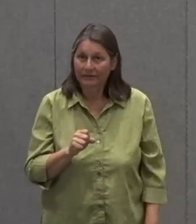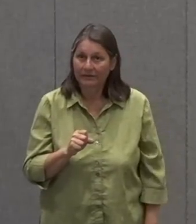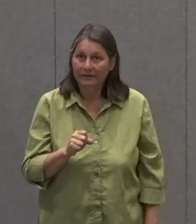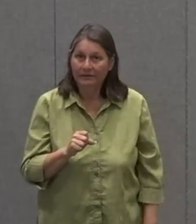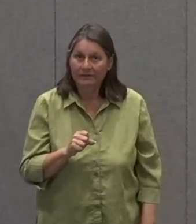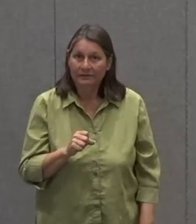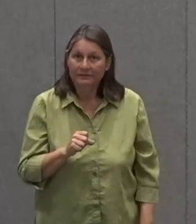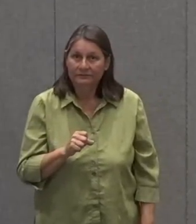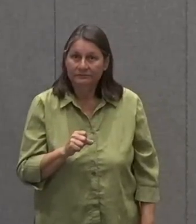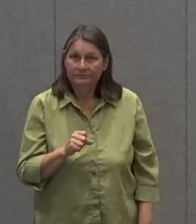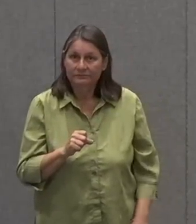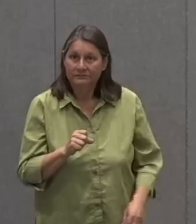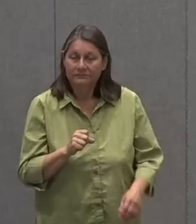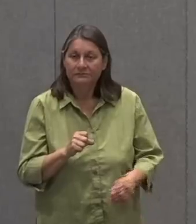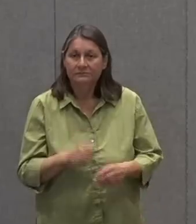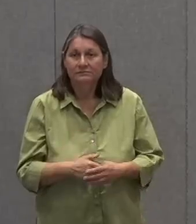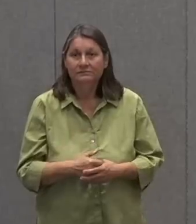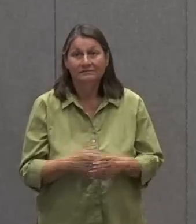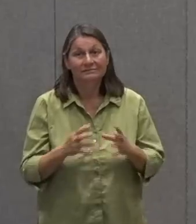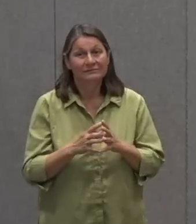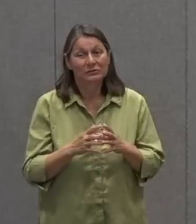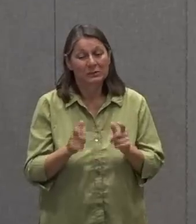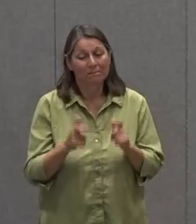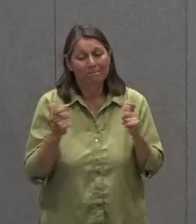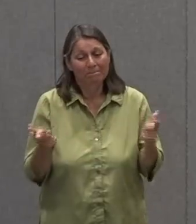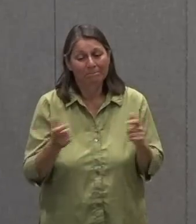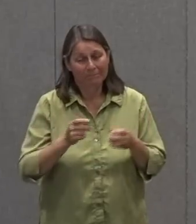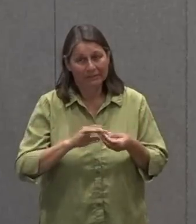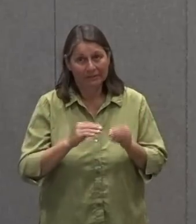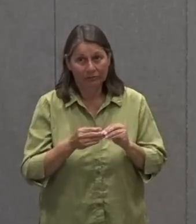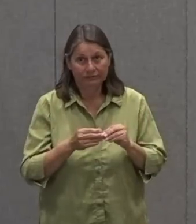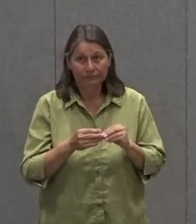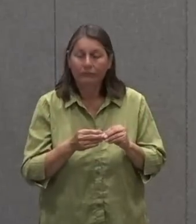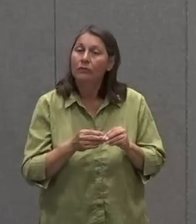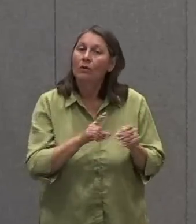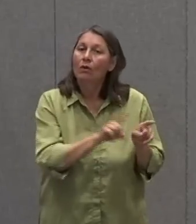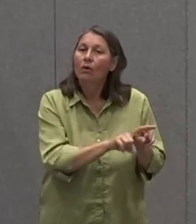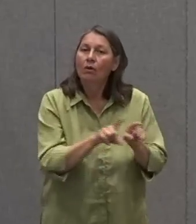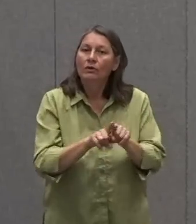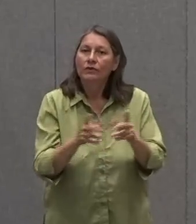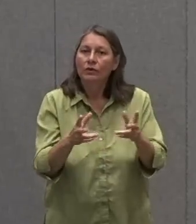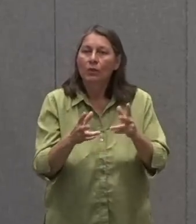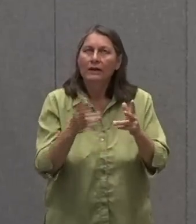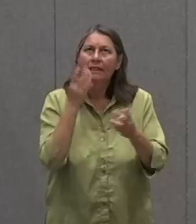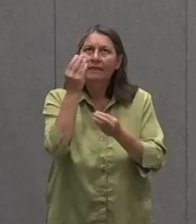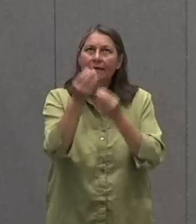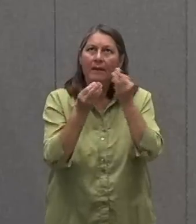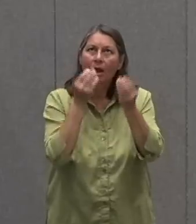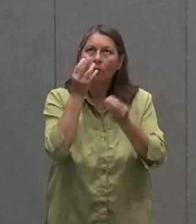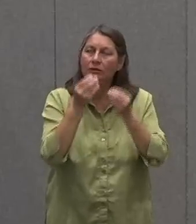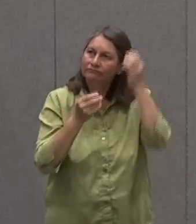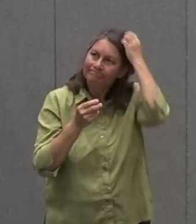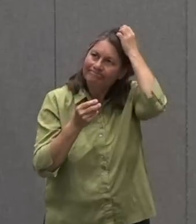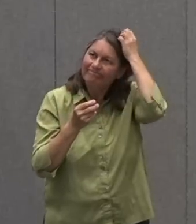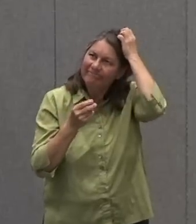All right, we wanted to also think about where this number would belong on a number line.